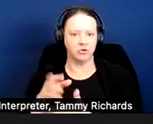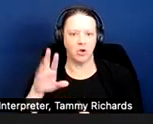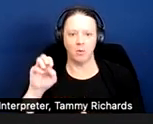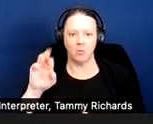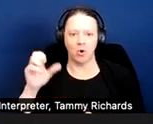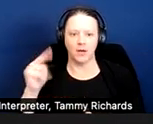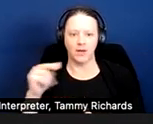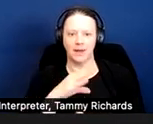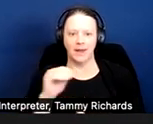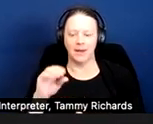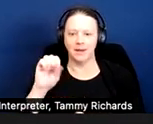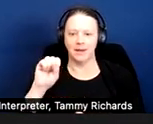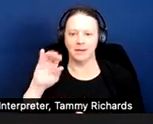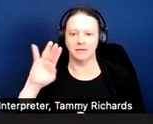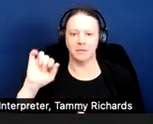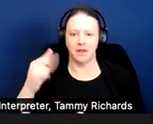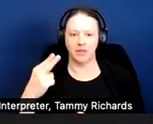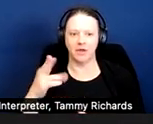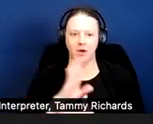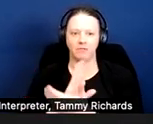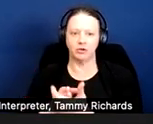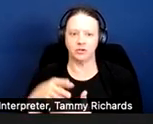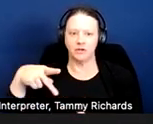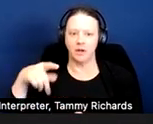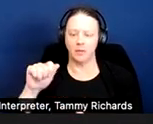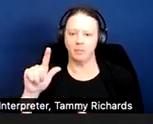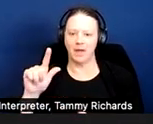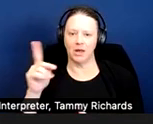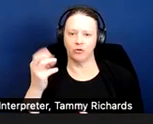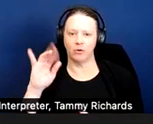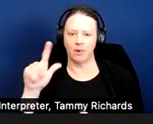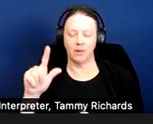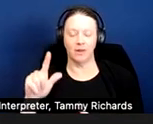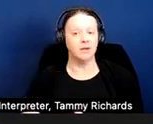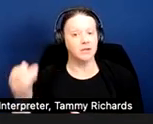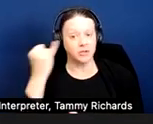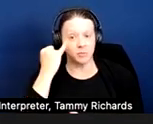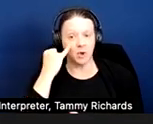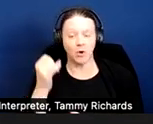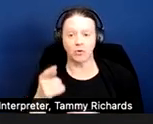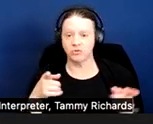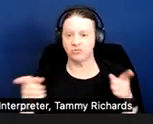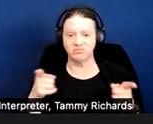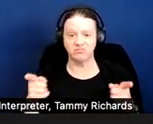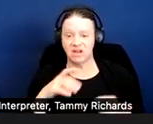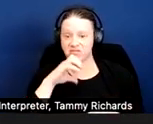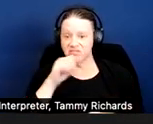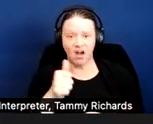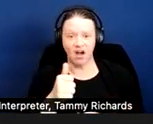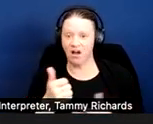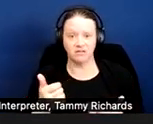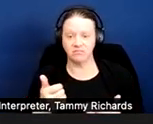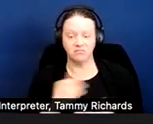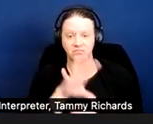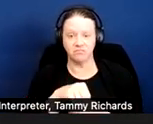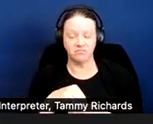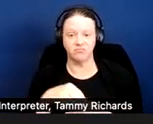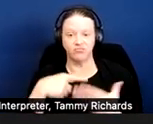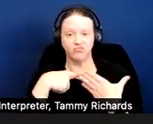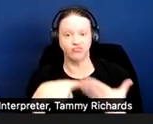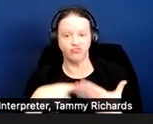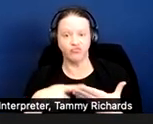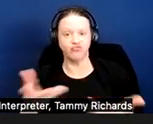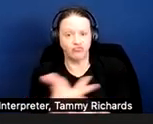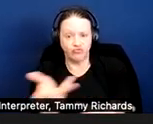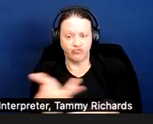and the interactive process was held to be a relative factor whether a housing provider